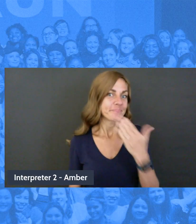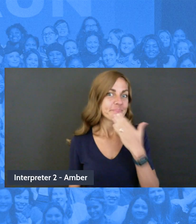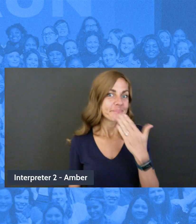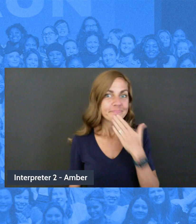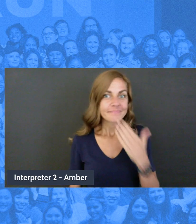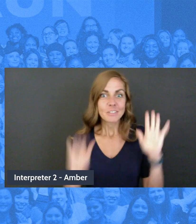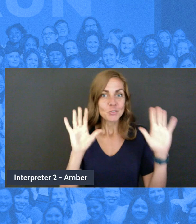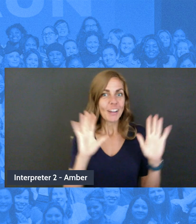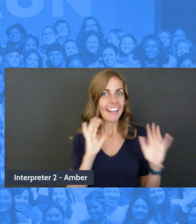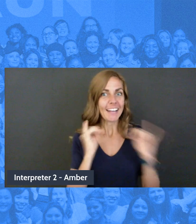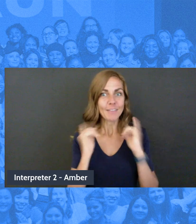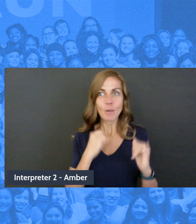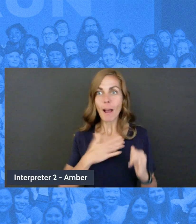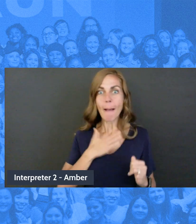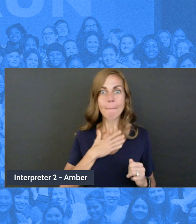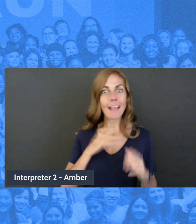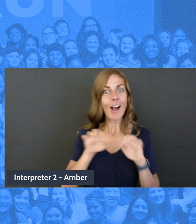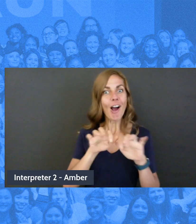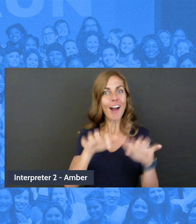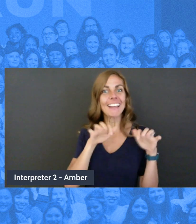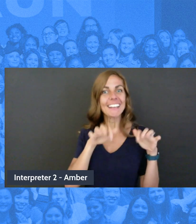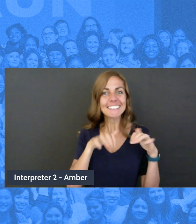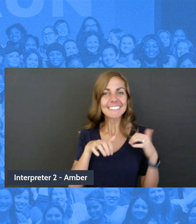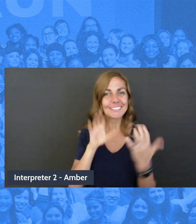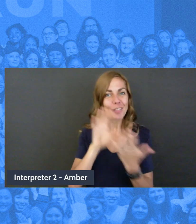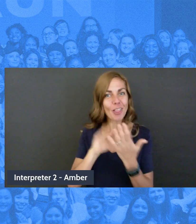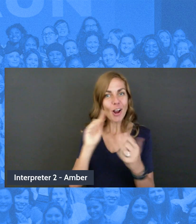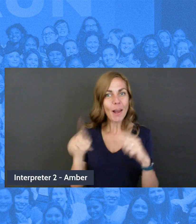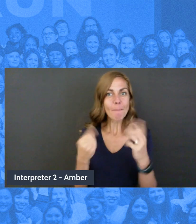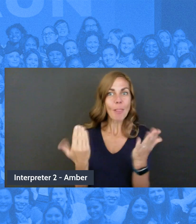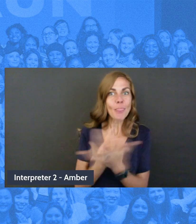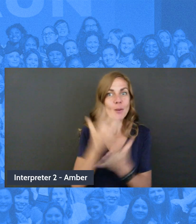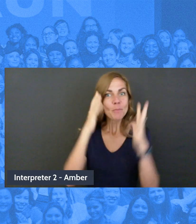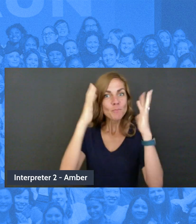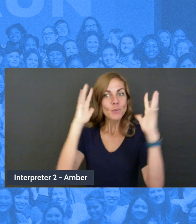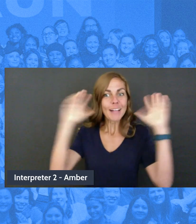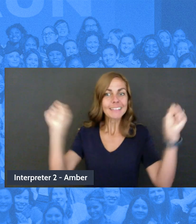I'm glad our audience got to know a little bit more about our new president, which we're all excited about.